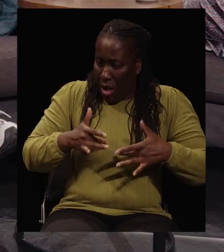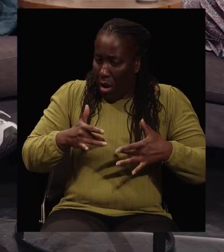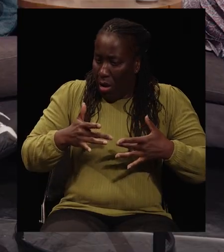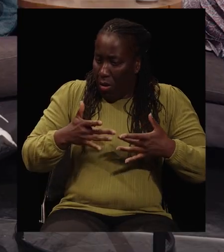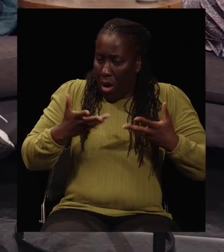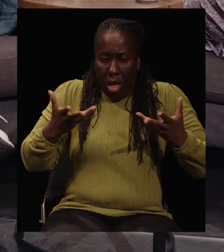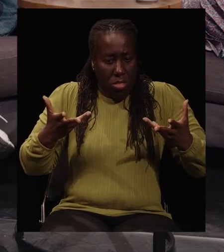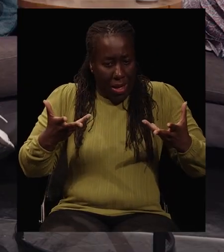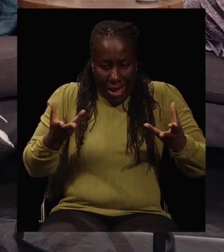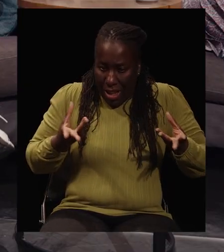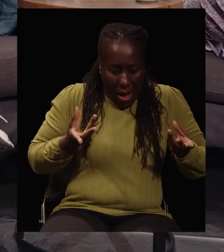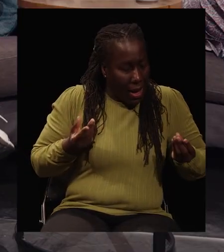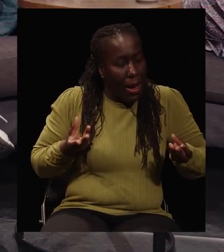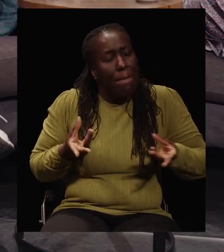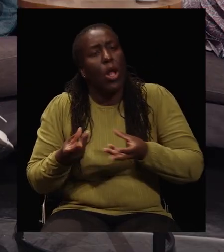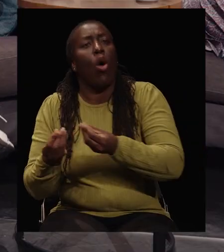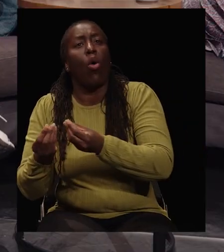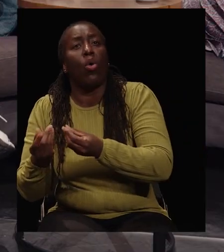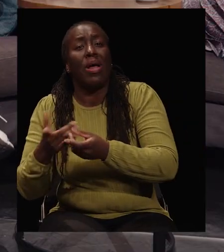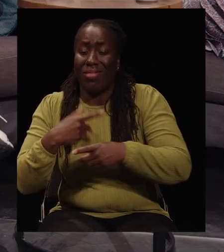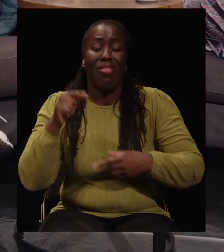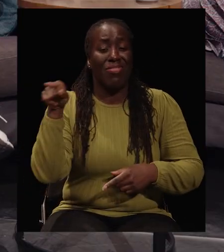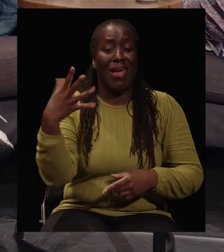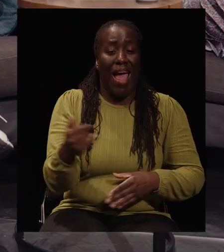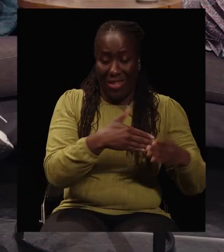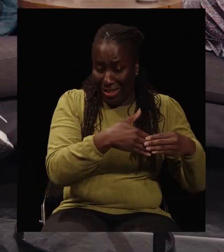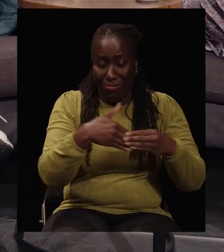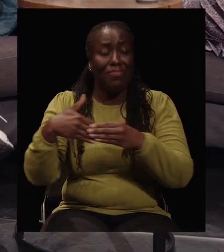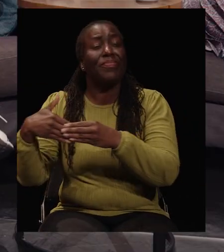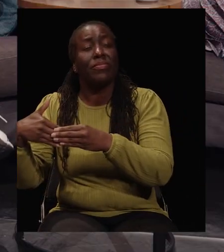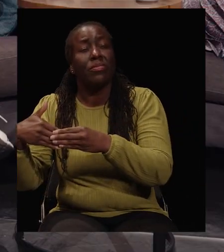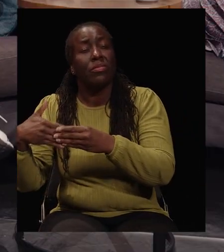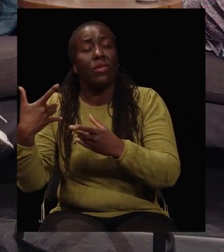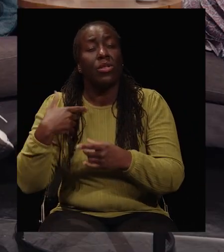and leads to a sense of ownership over those institutions but its long, long work. It's long, long work.